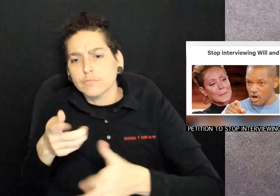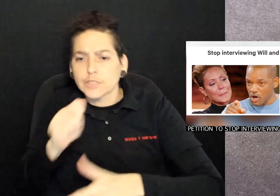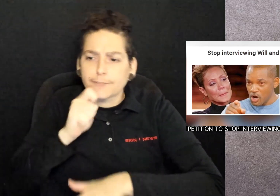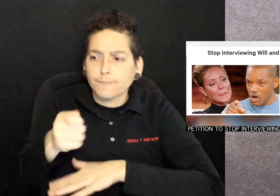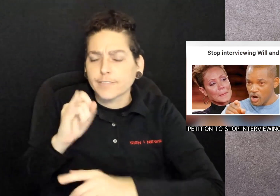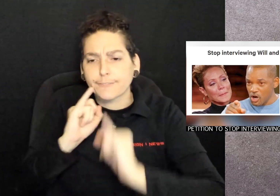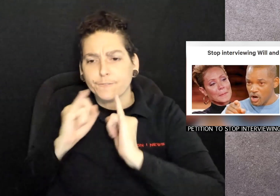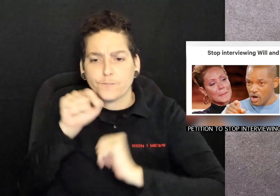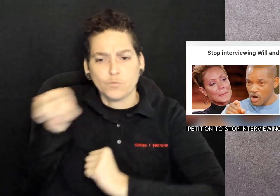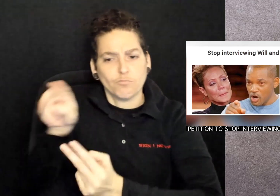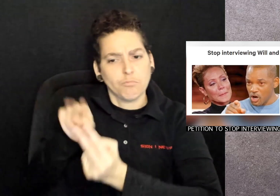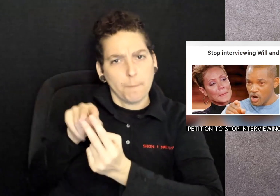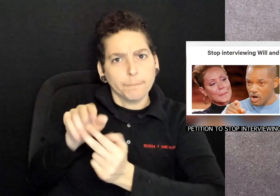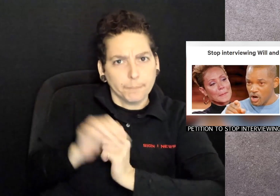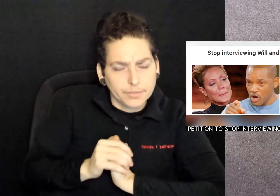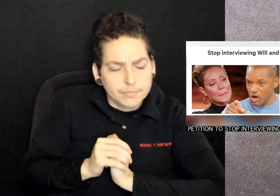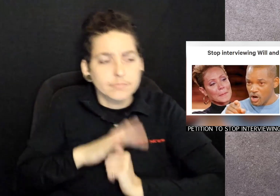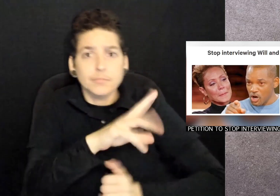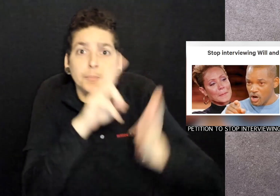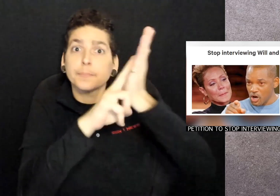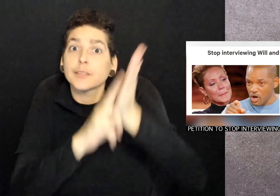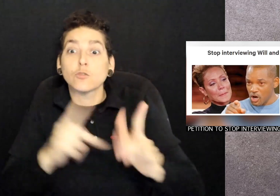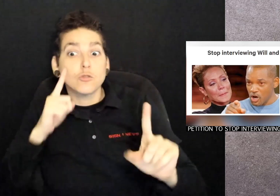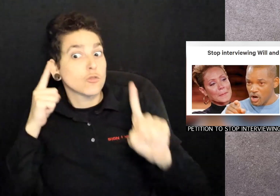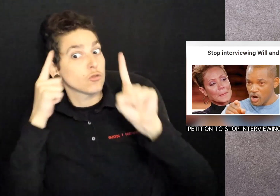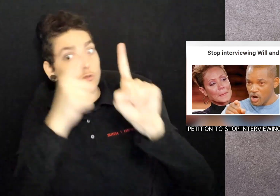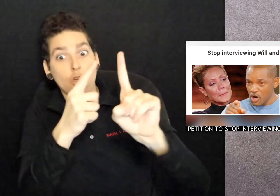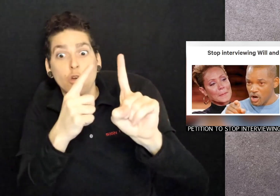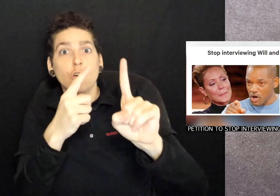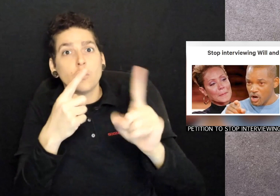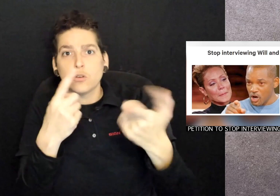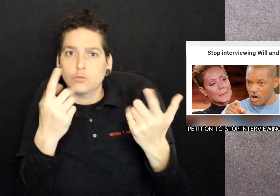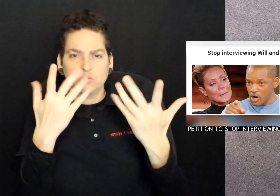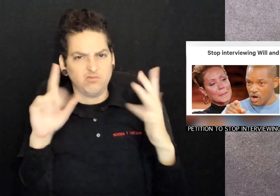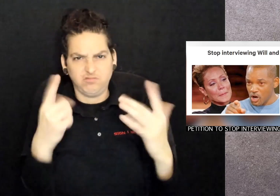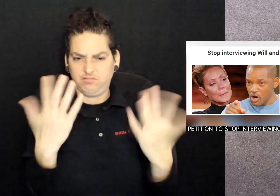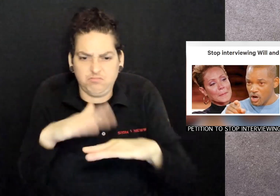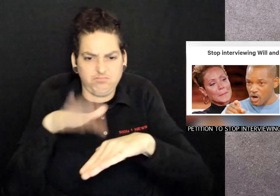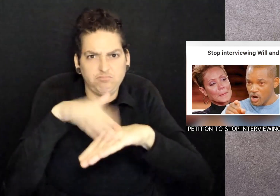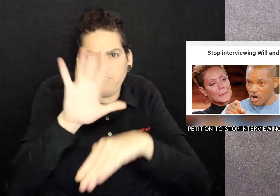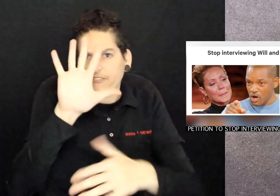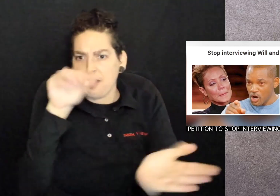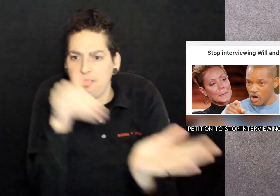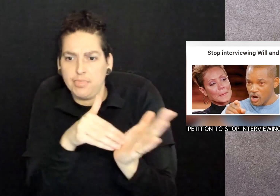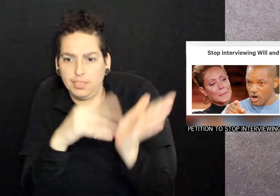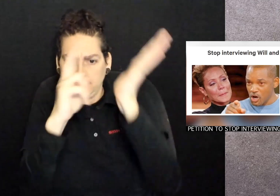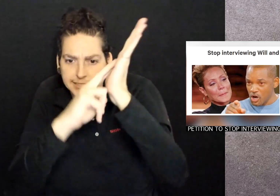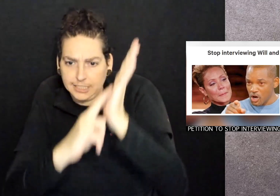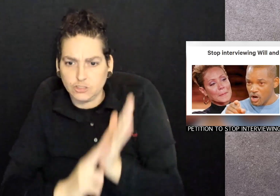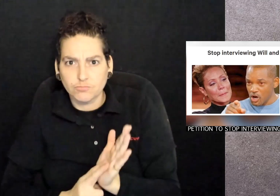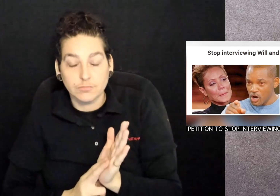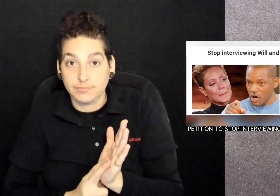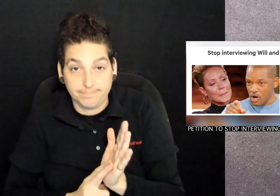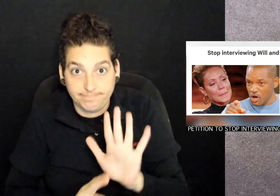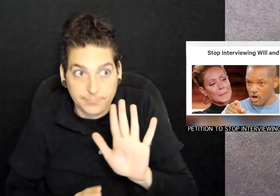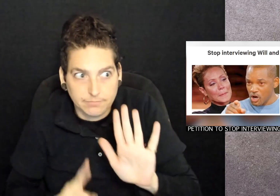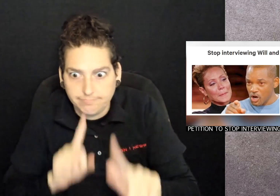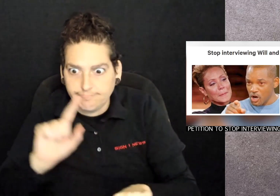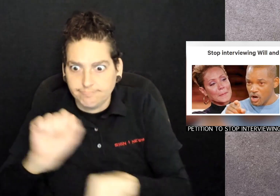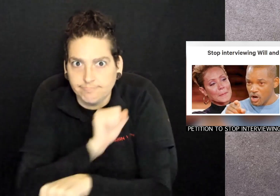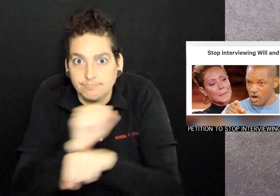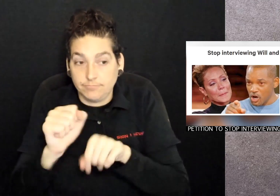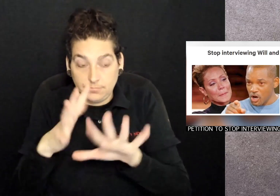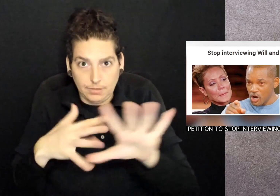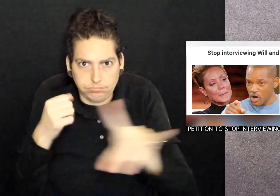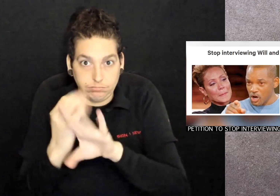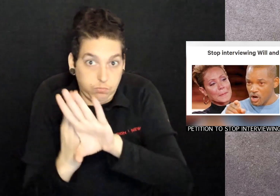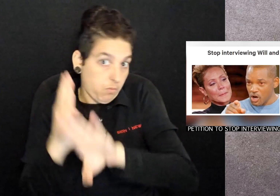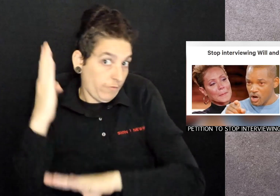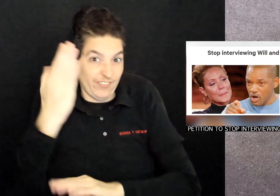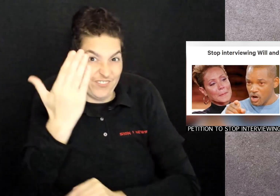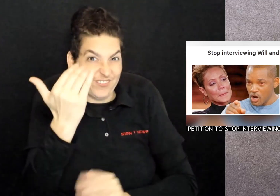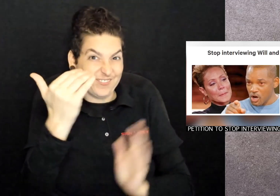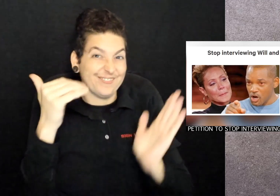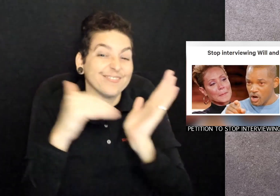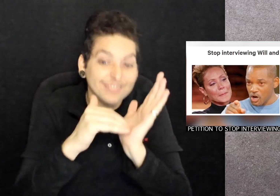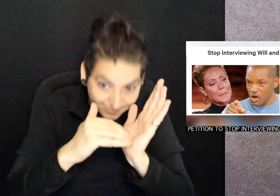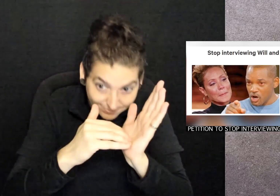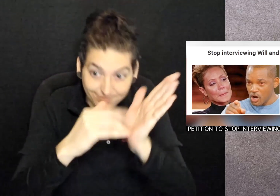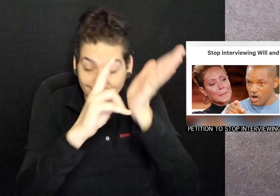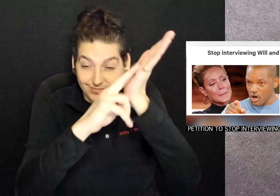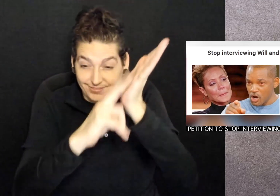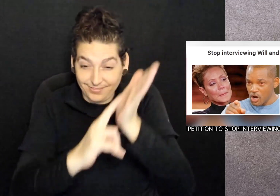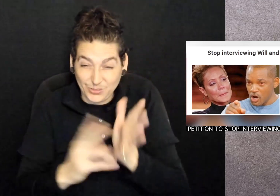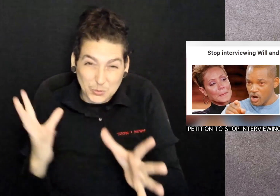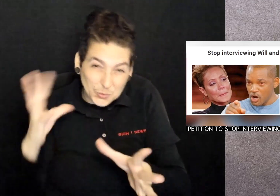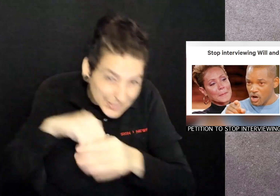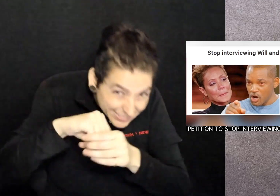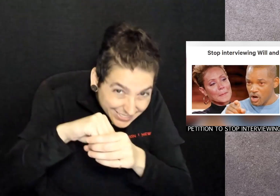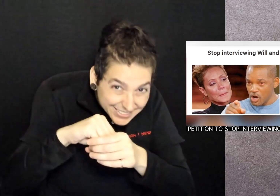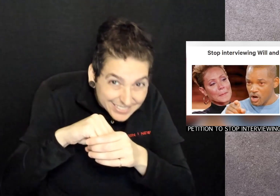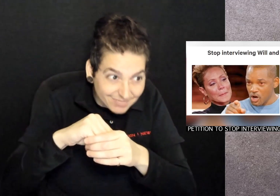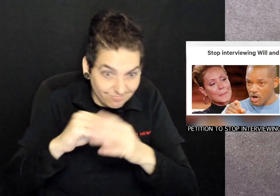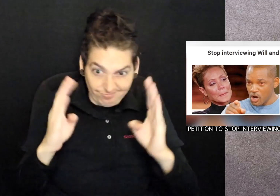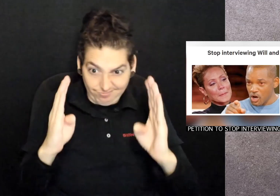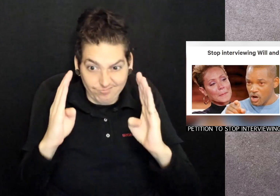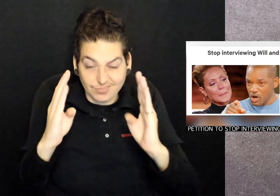couple the goal was just 5000 signatures but it hit over 15,000 signatures in a few short